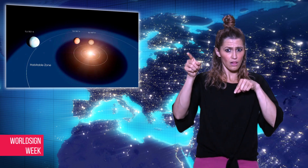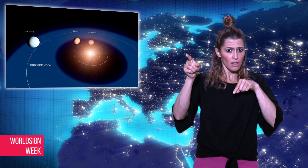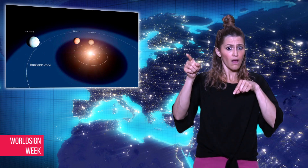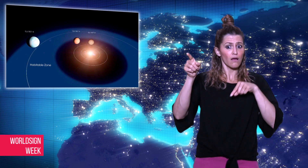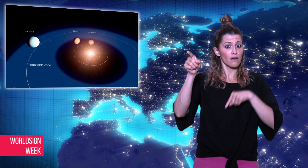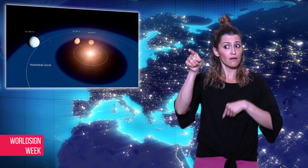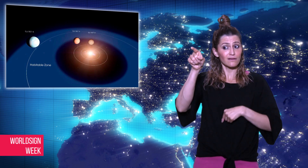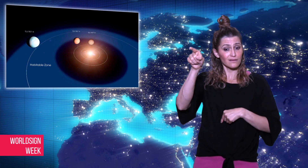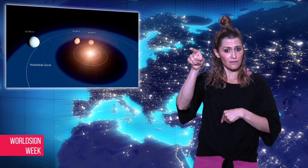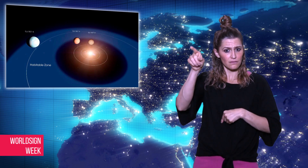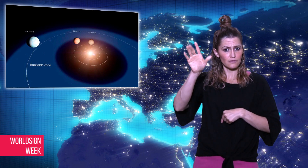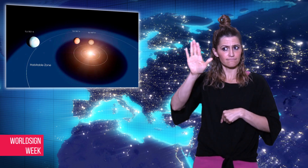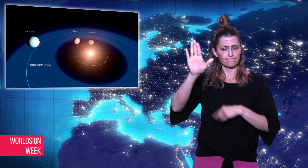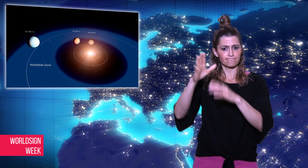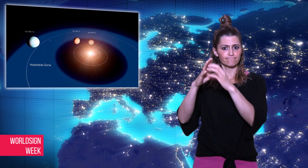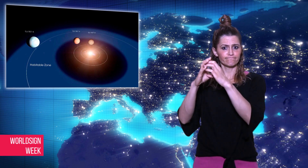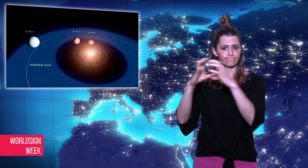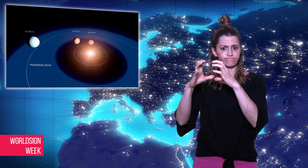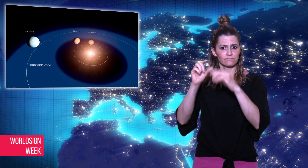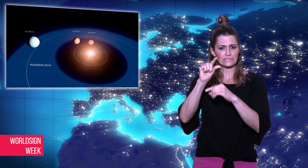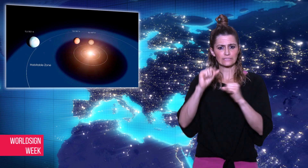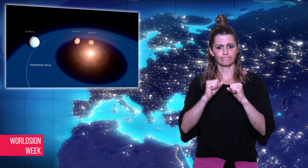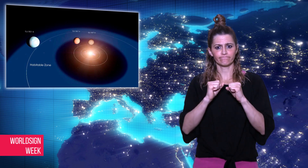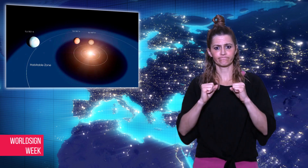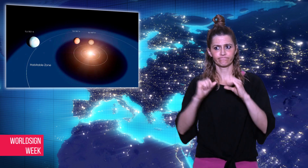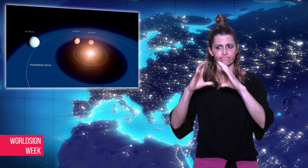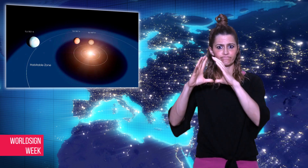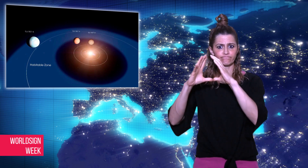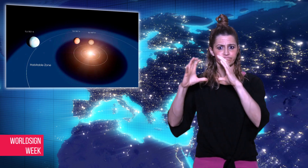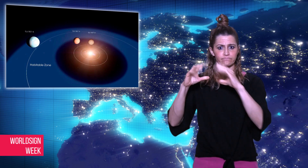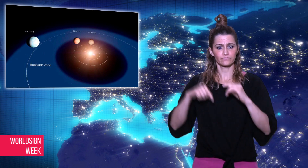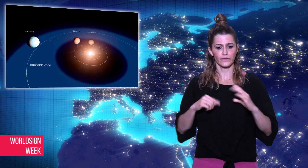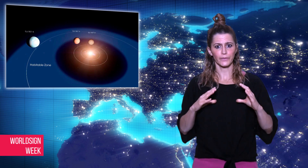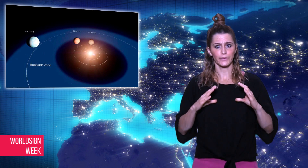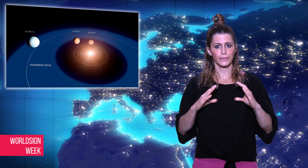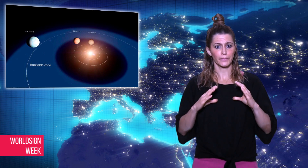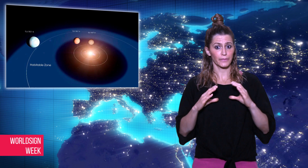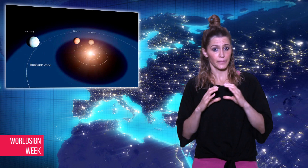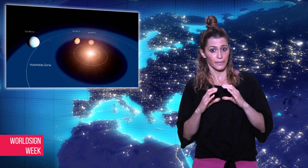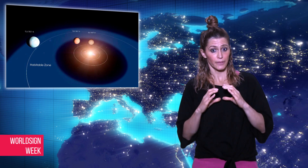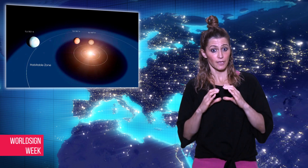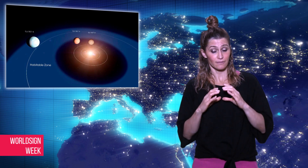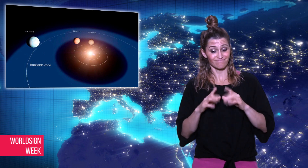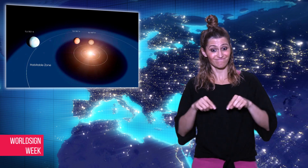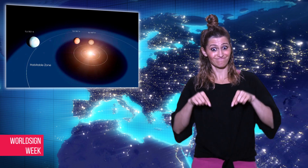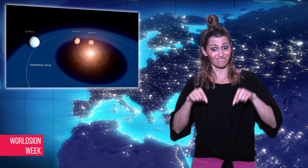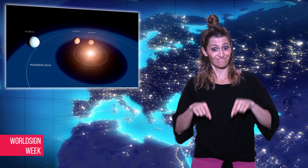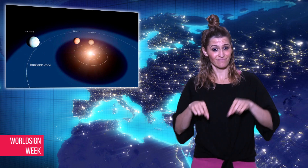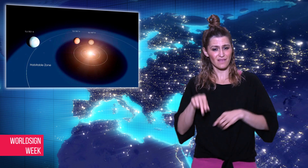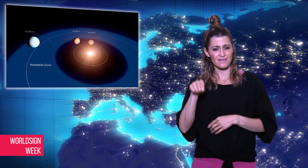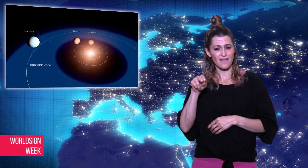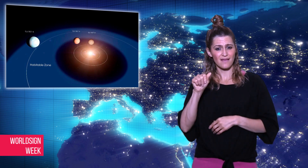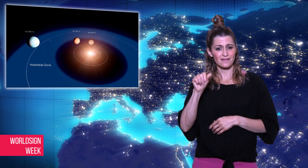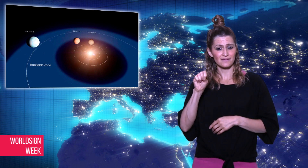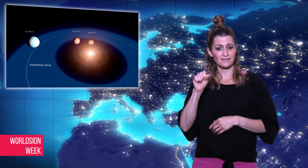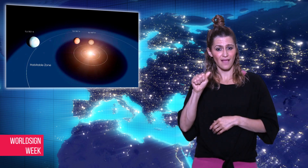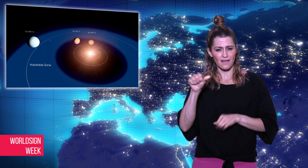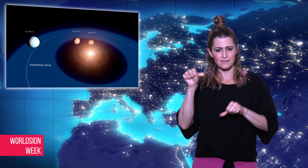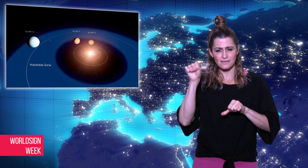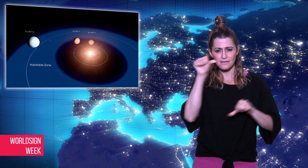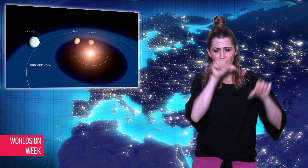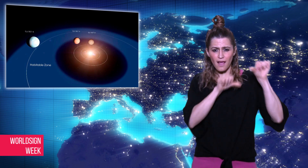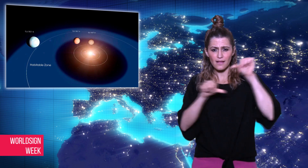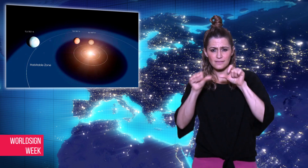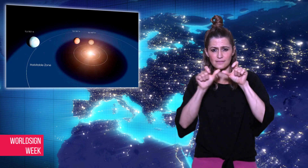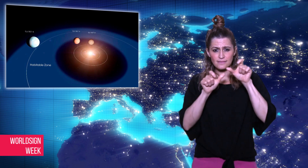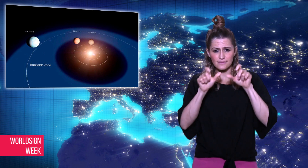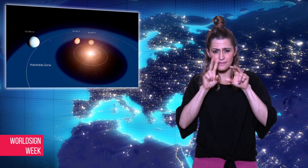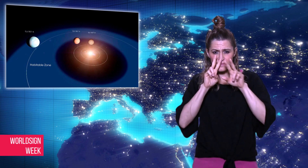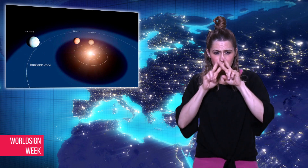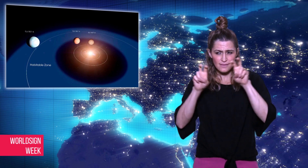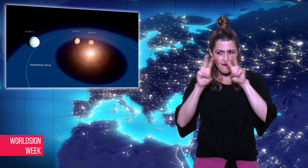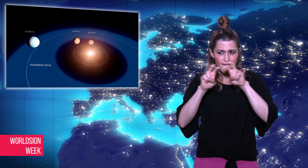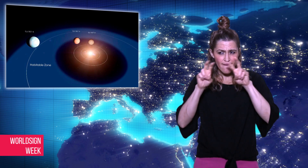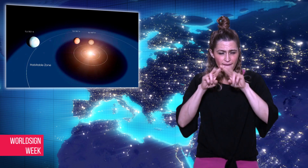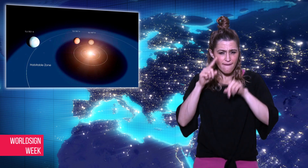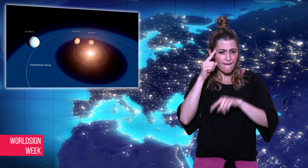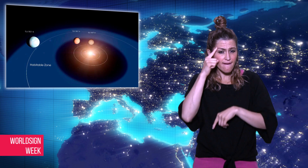planet, Earth, and NASA scientists believe that